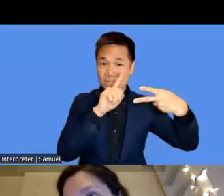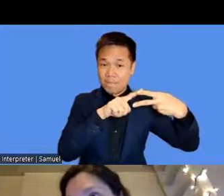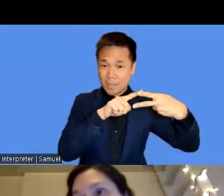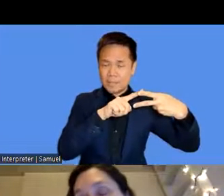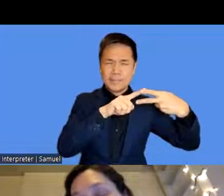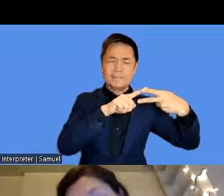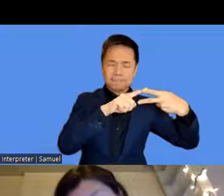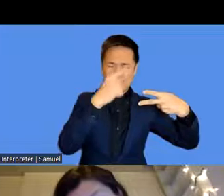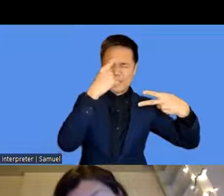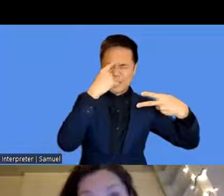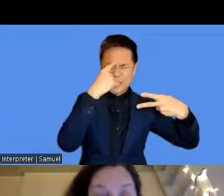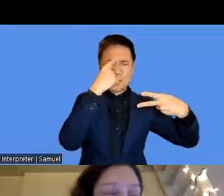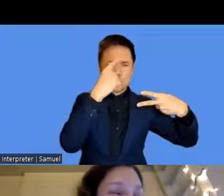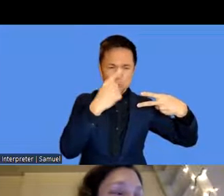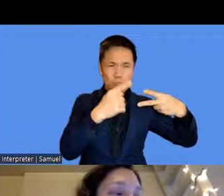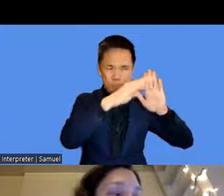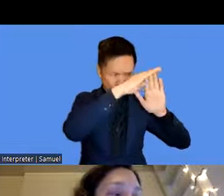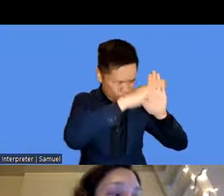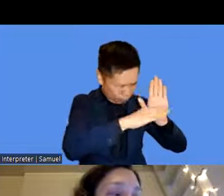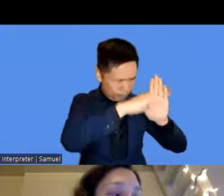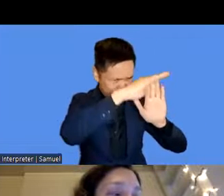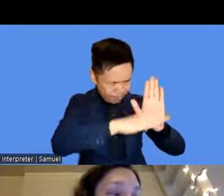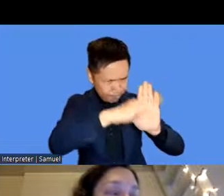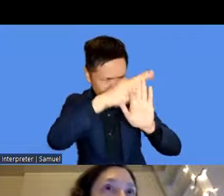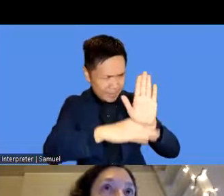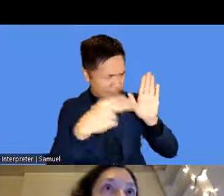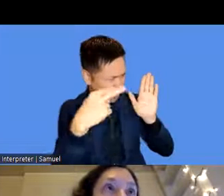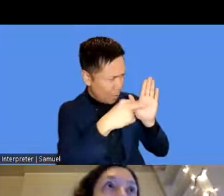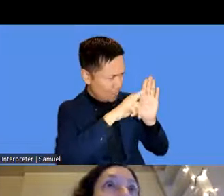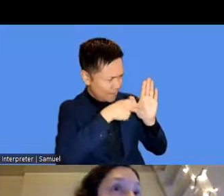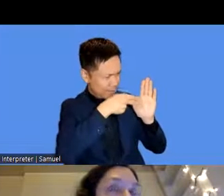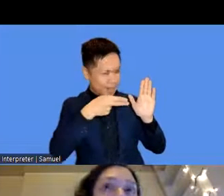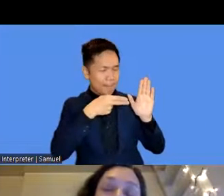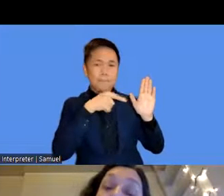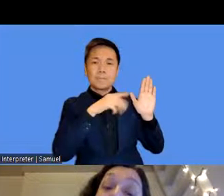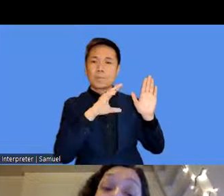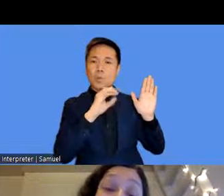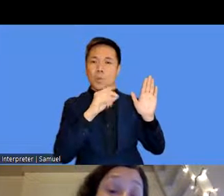framework called the Copenhagen Framework and that is almost done, but you can input.